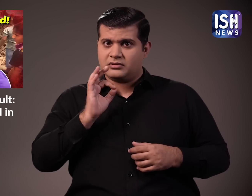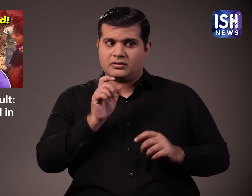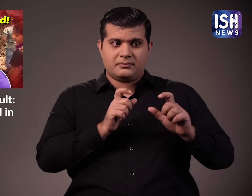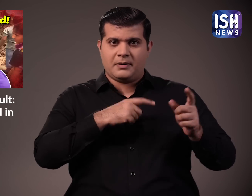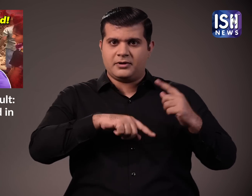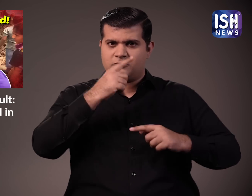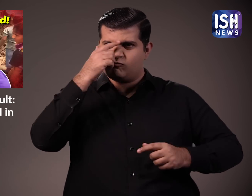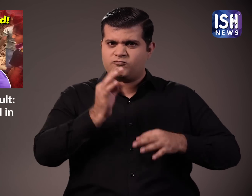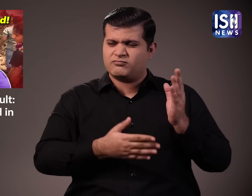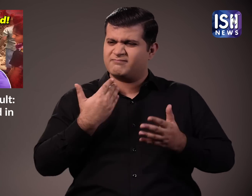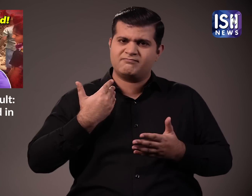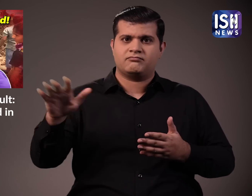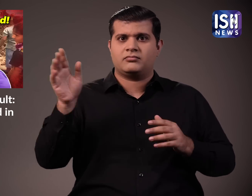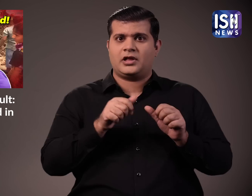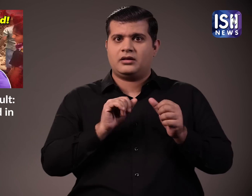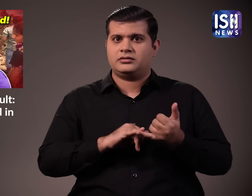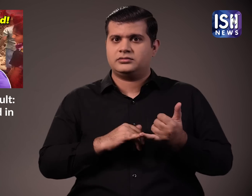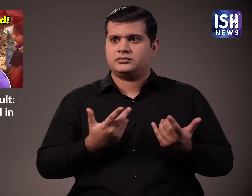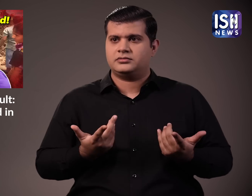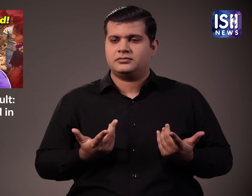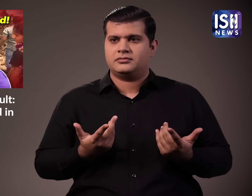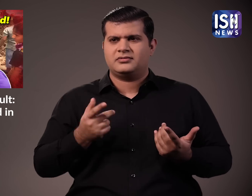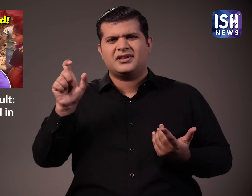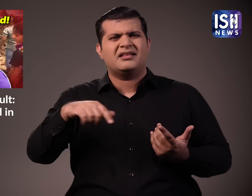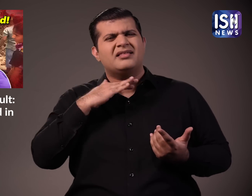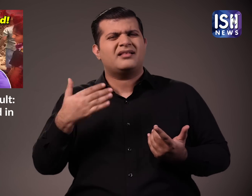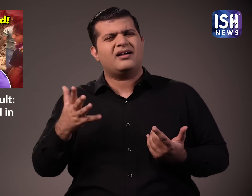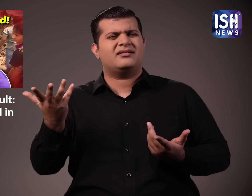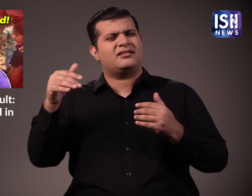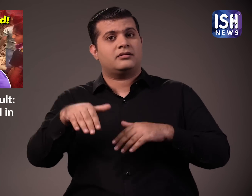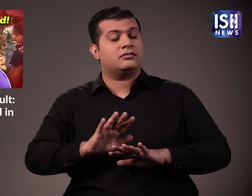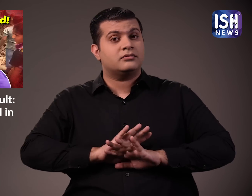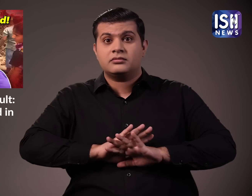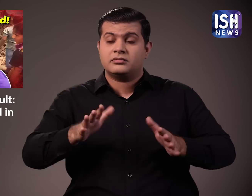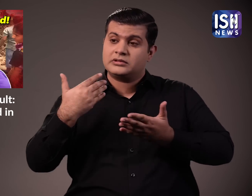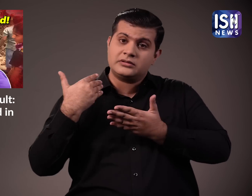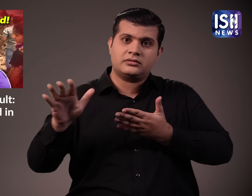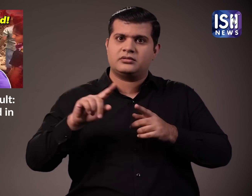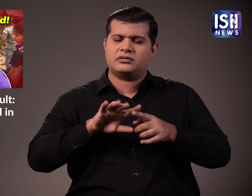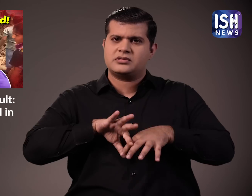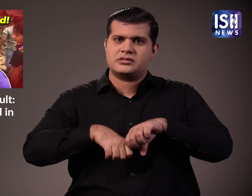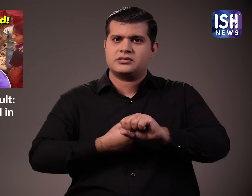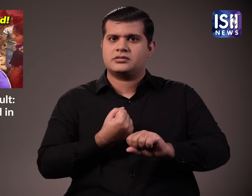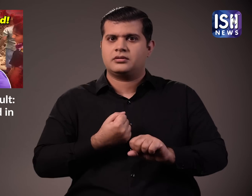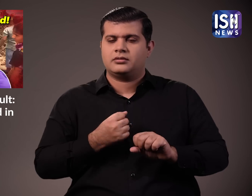The locals are so furious with Akshay. He should be buried but the locals did not allow for it.